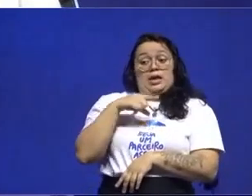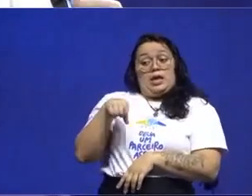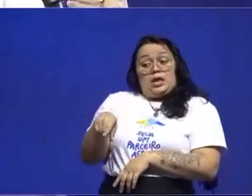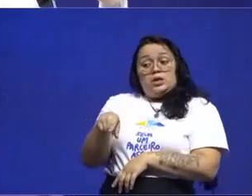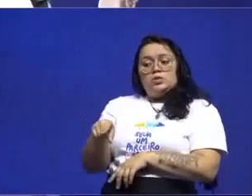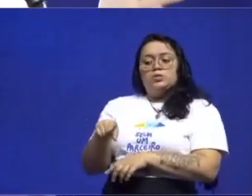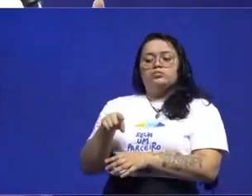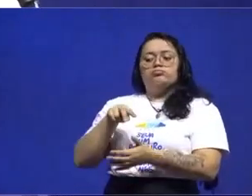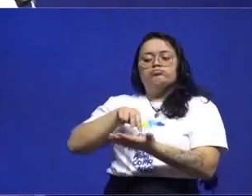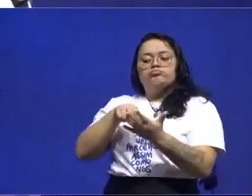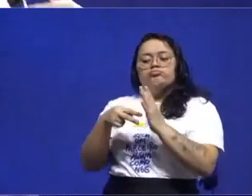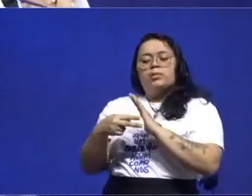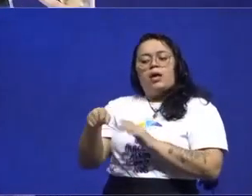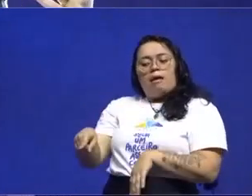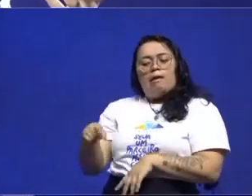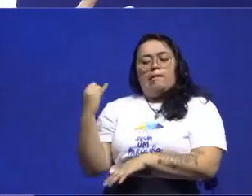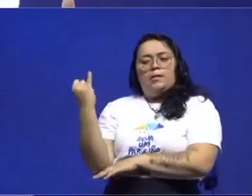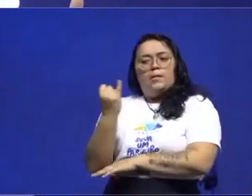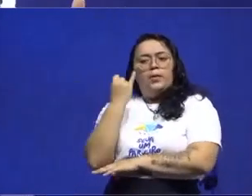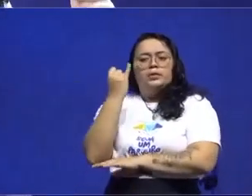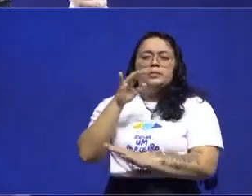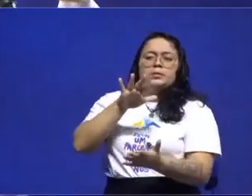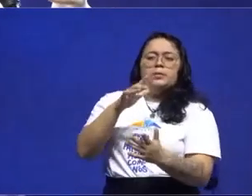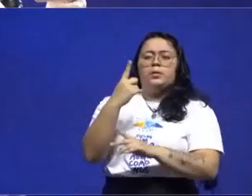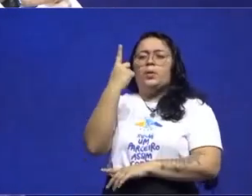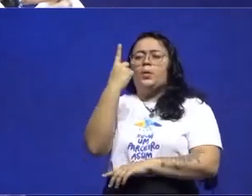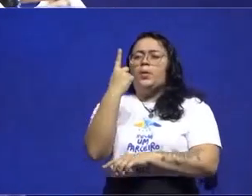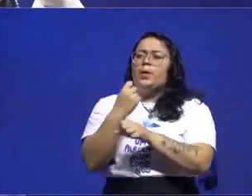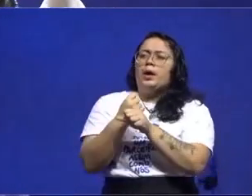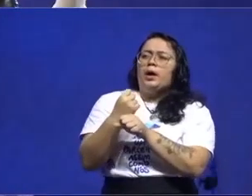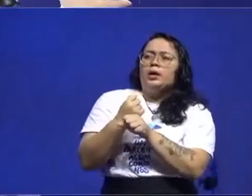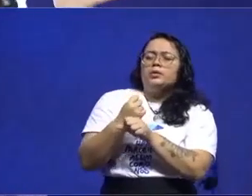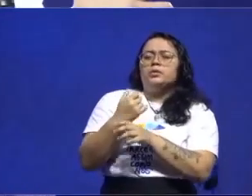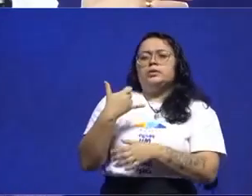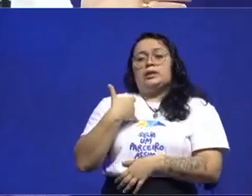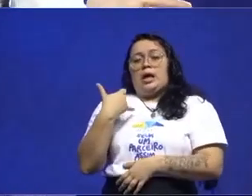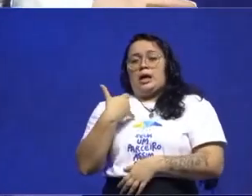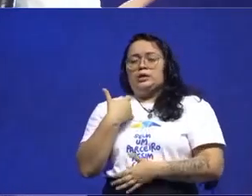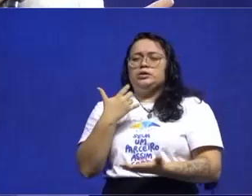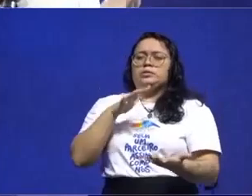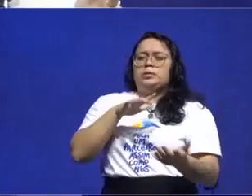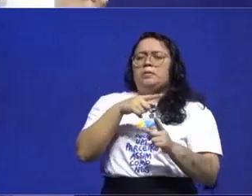an important warning at a year and a half that the child doesn't speak yet, I don't even know the little words with a function